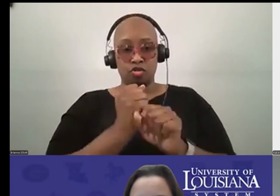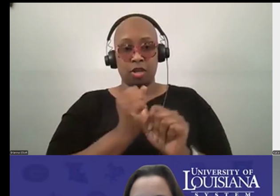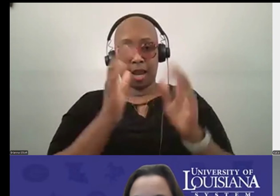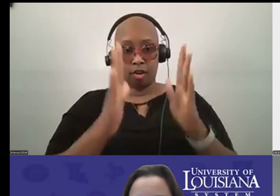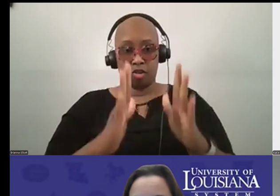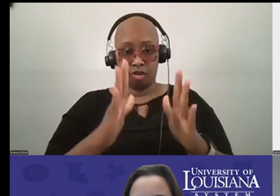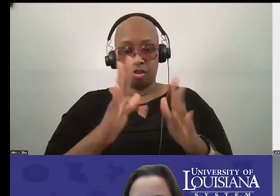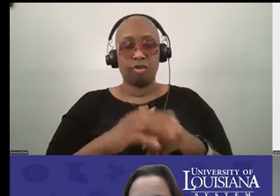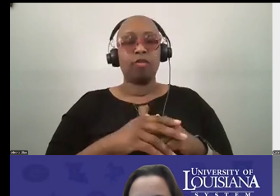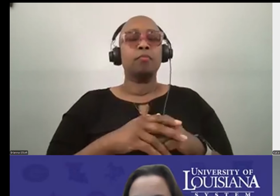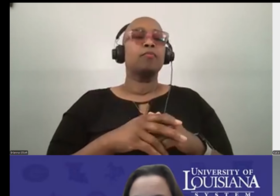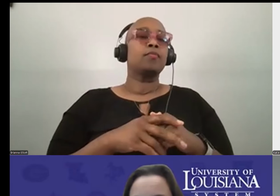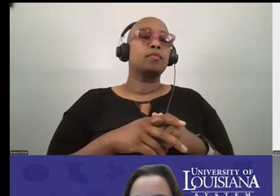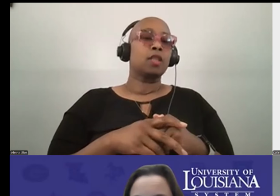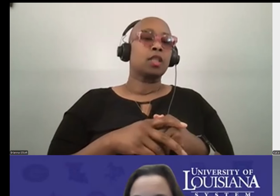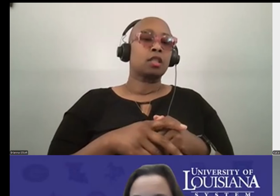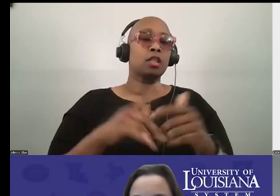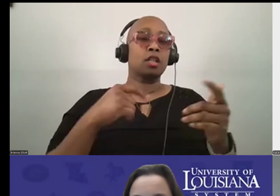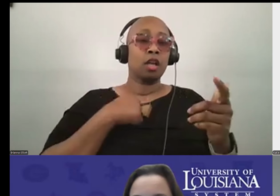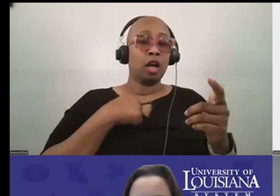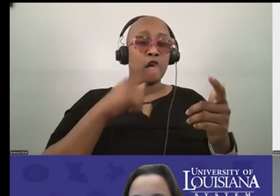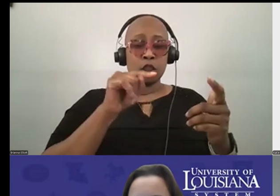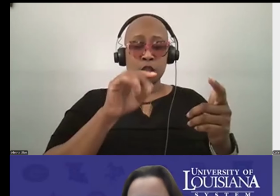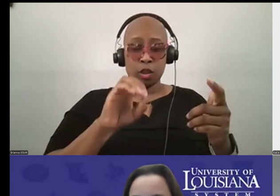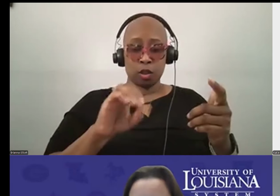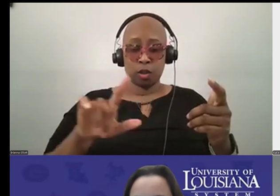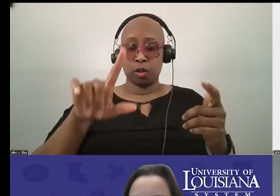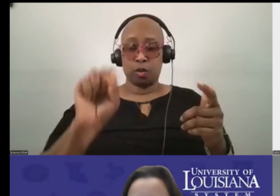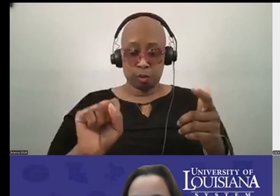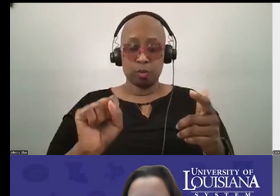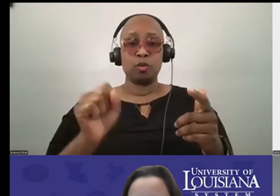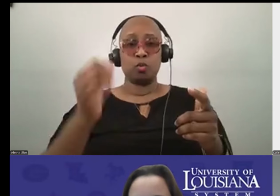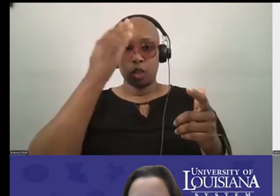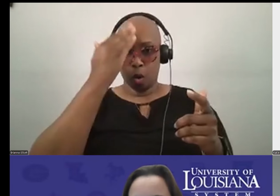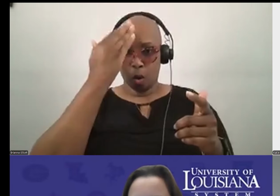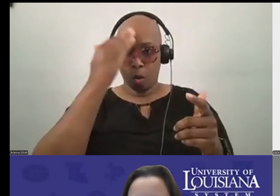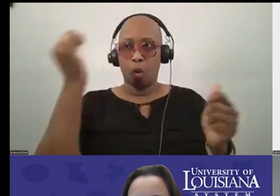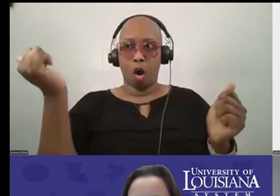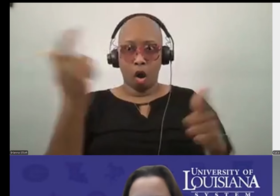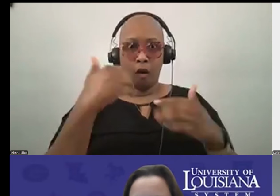only going over tools that we know absolutely everybody has access to and so not everybody has